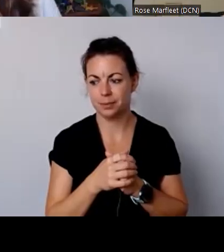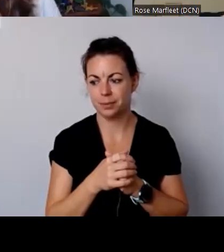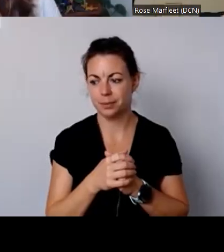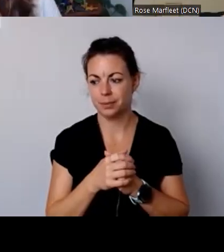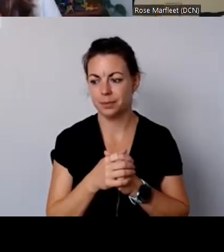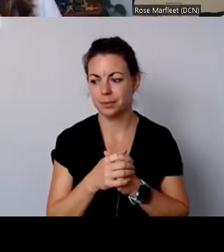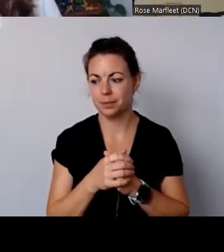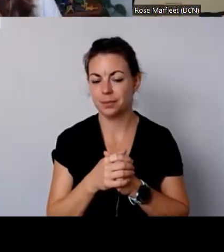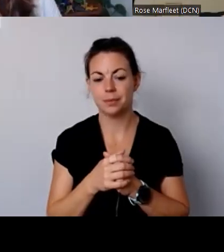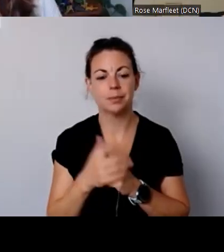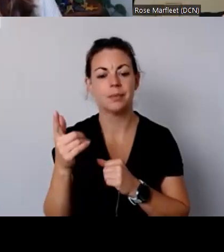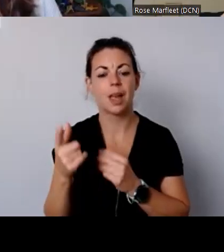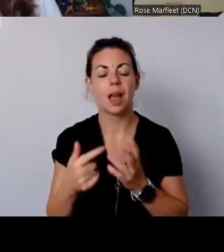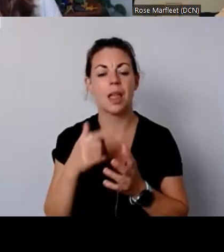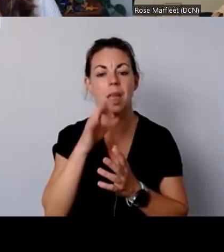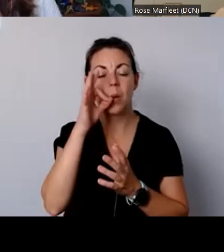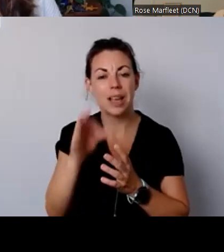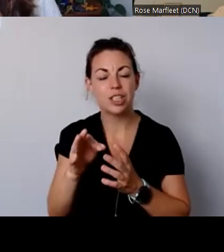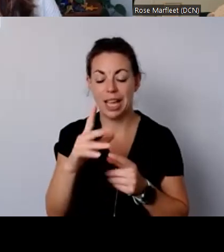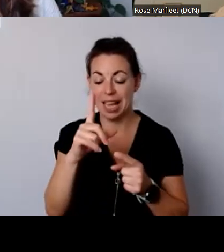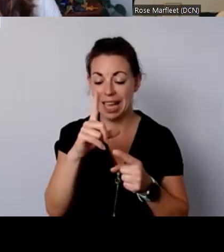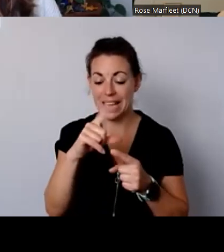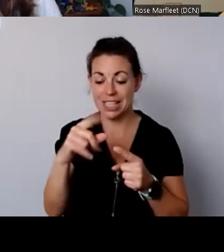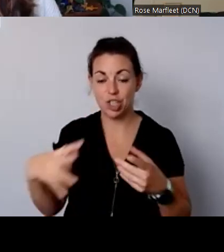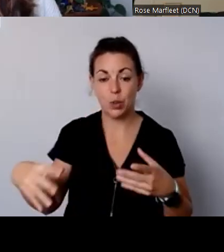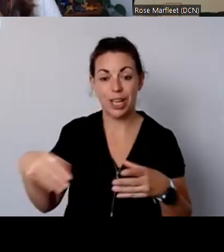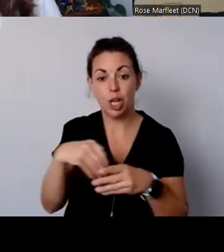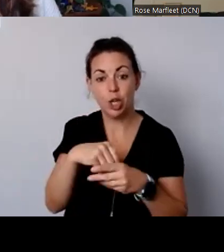Someone's asked, can digital inclusion include hard-to-reach and excluded communities,